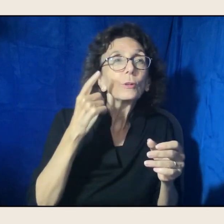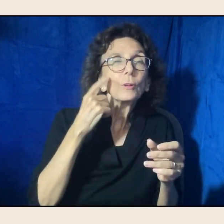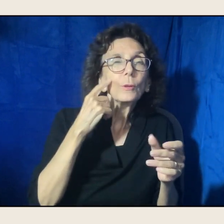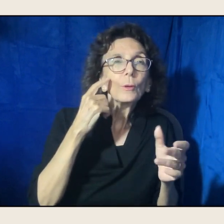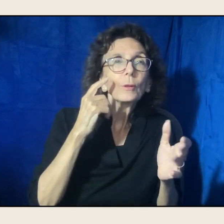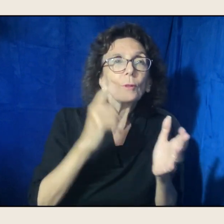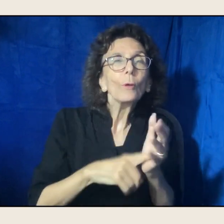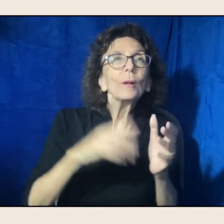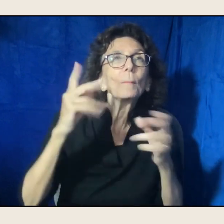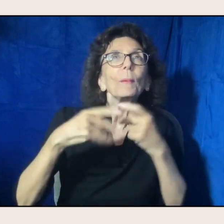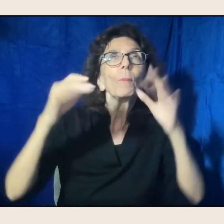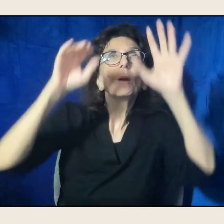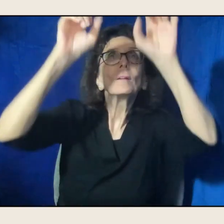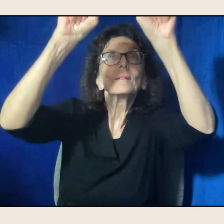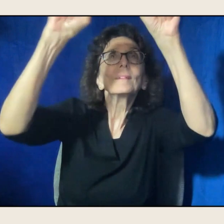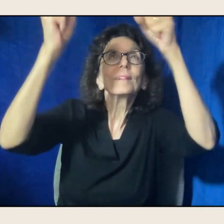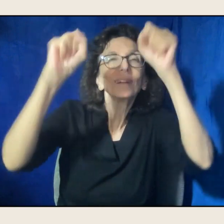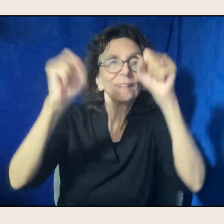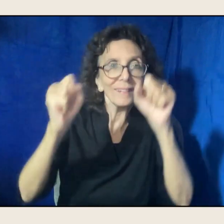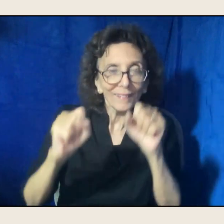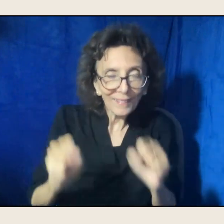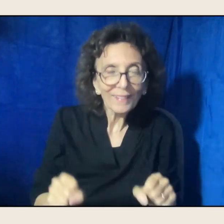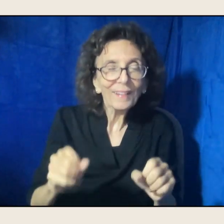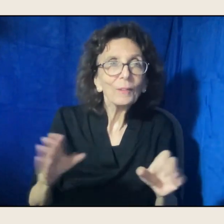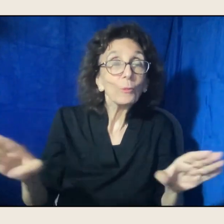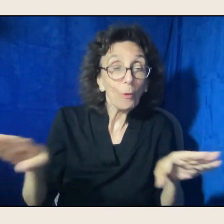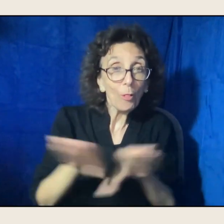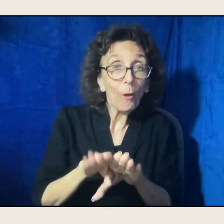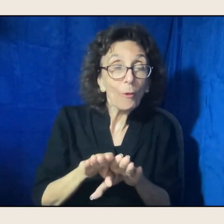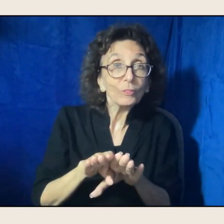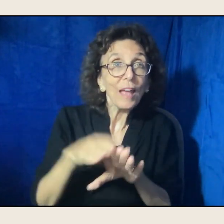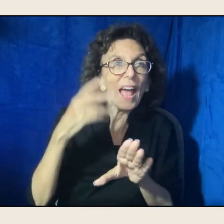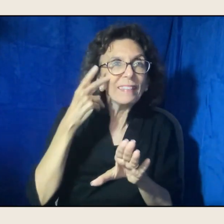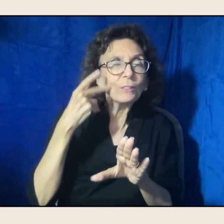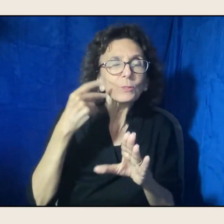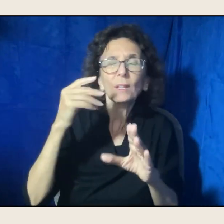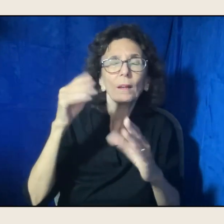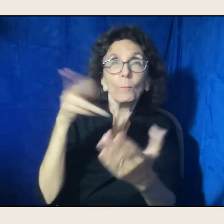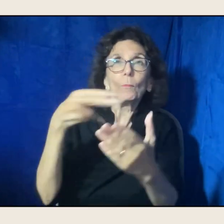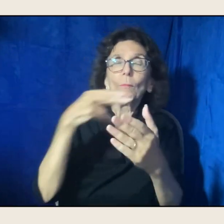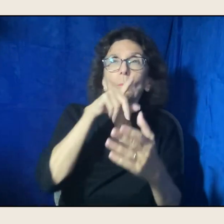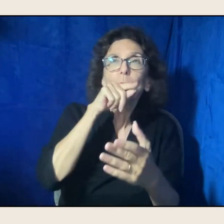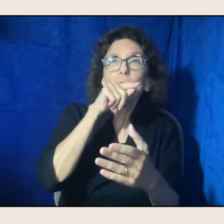when the shop closes and they pull down the security gate, and there suddenly is this roseate spoonbill